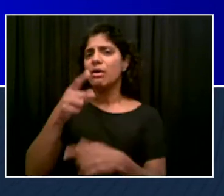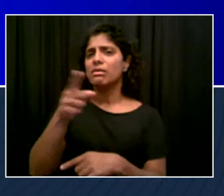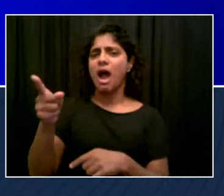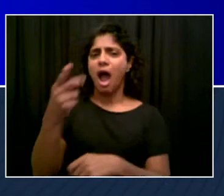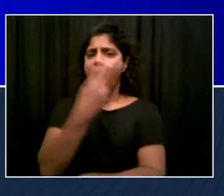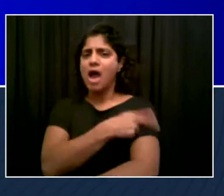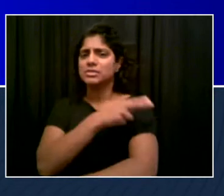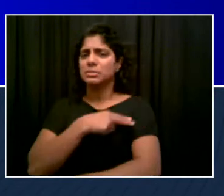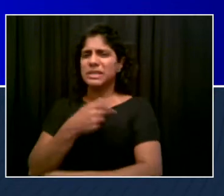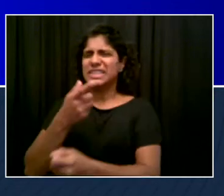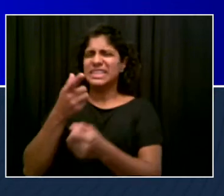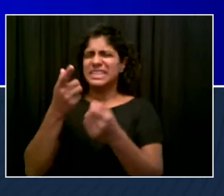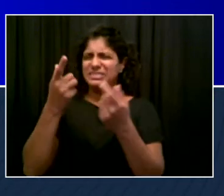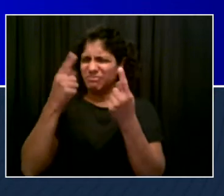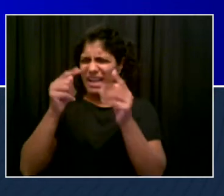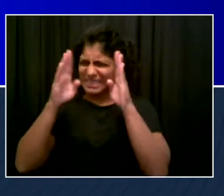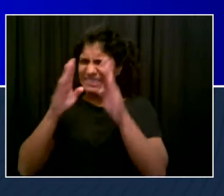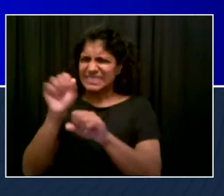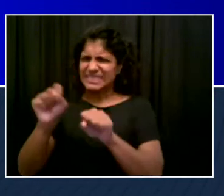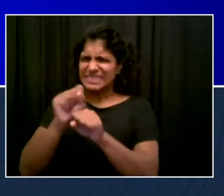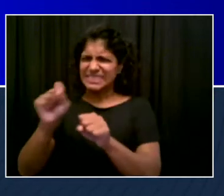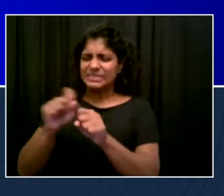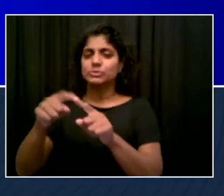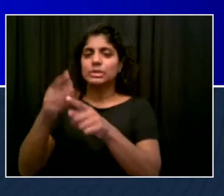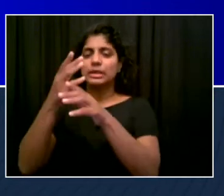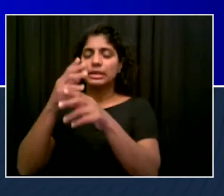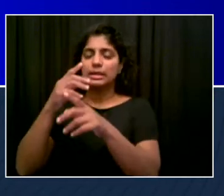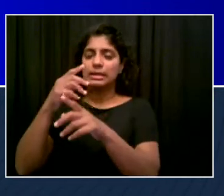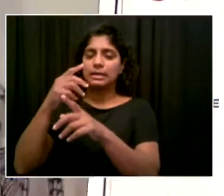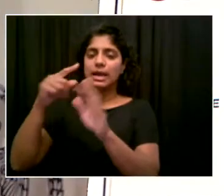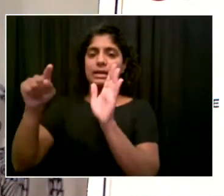CONTEXT. BUT WE WILL DEFINITELY SEE MORE CASES, LOW